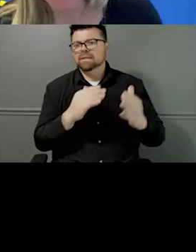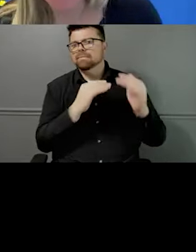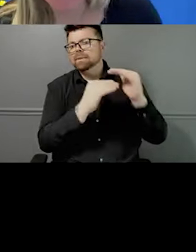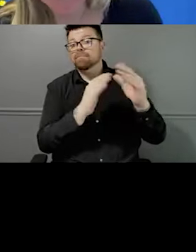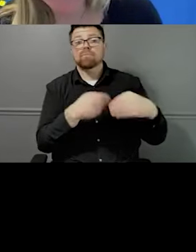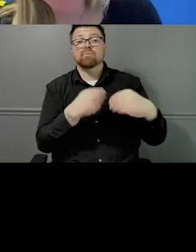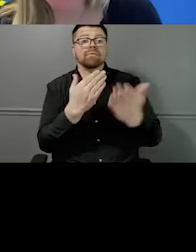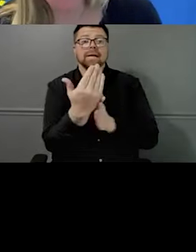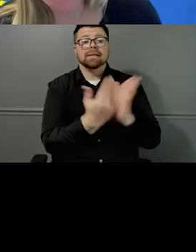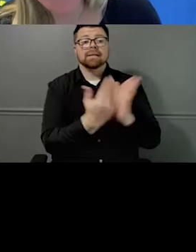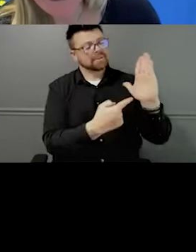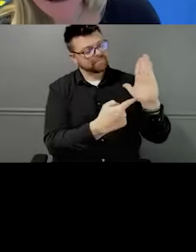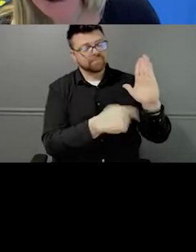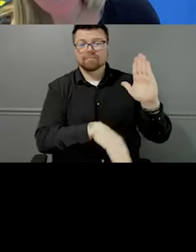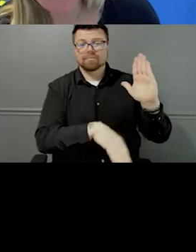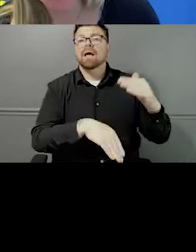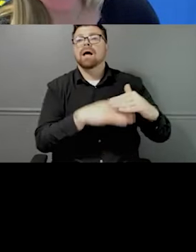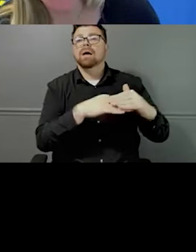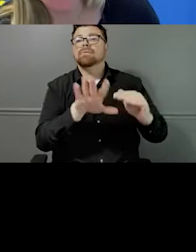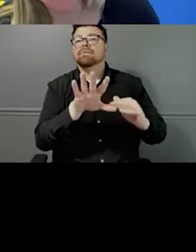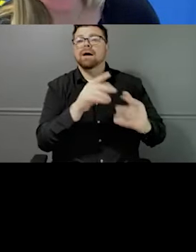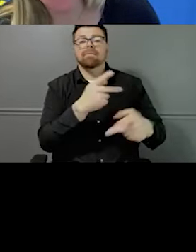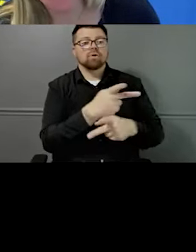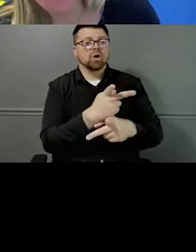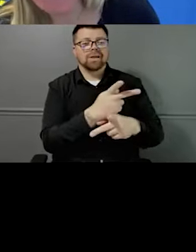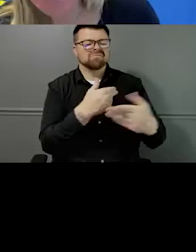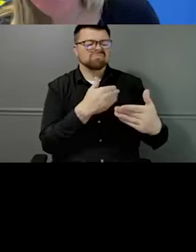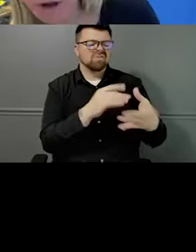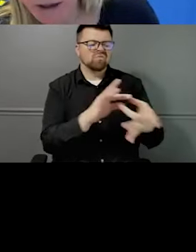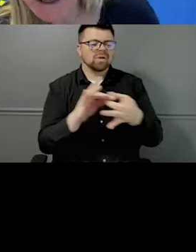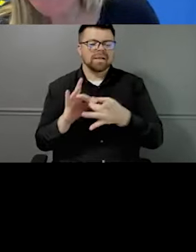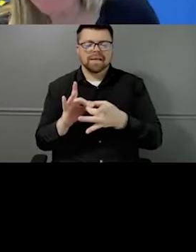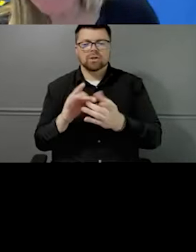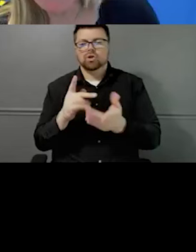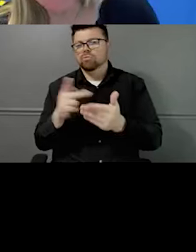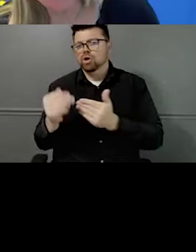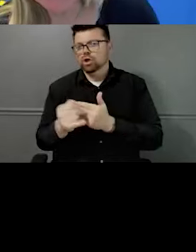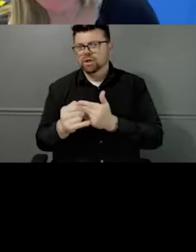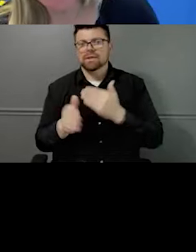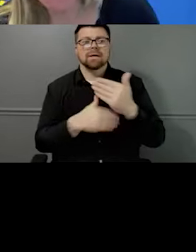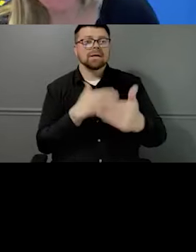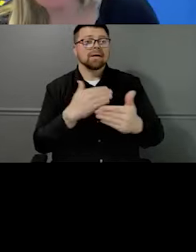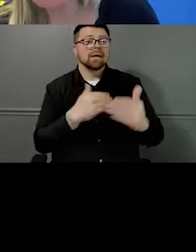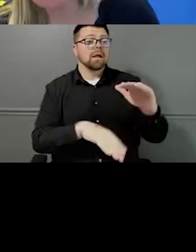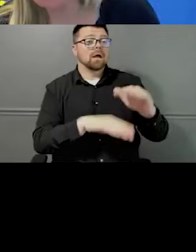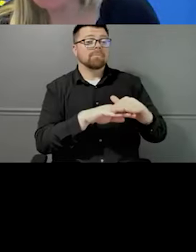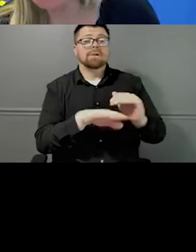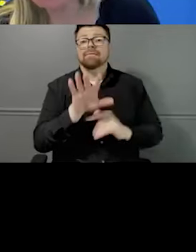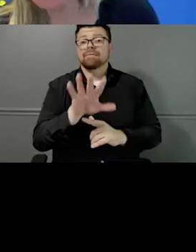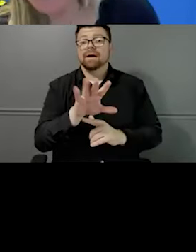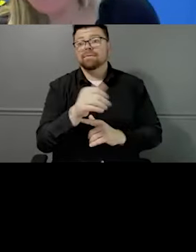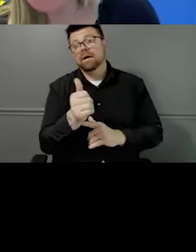up to five products most closely related to the proposed project and up to five other significant products.